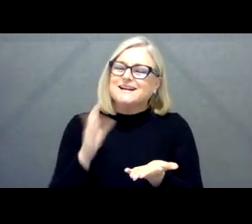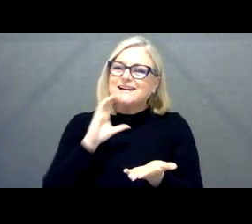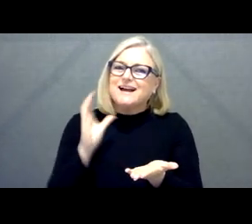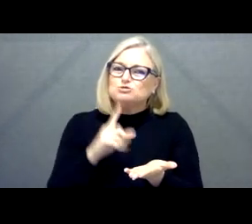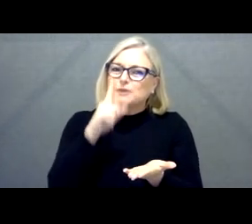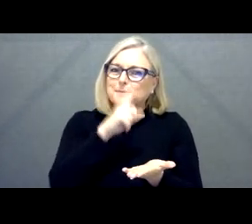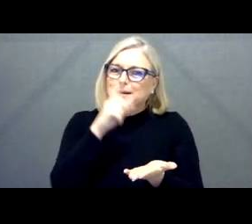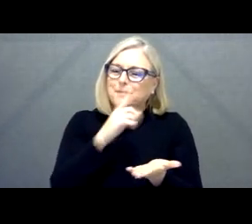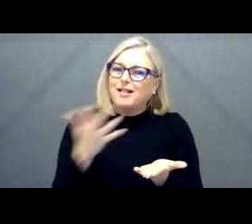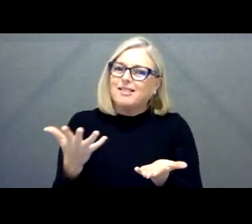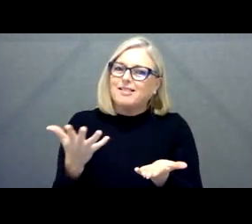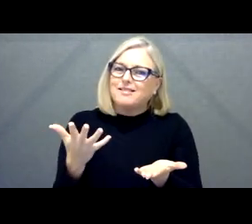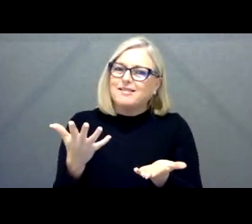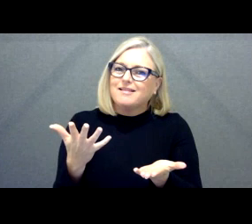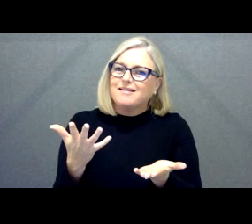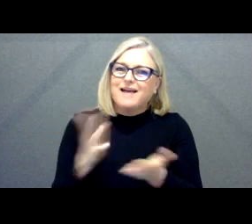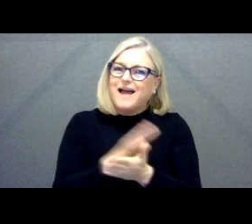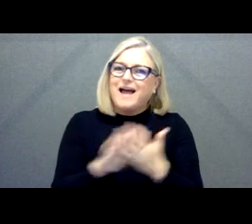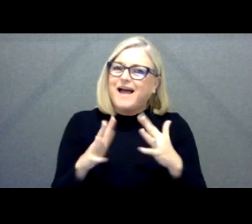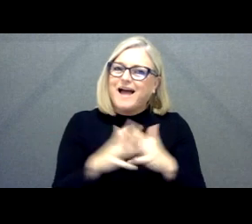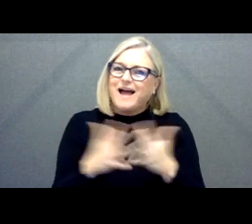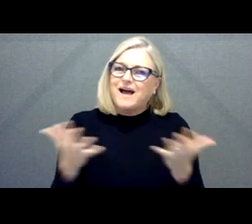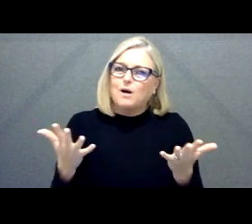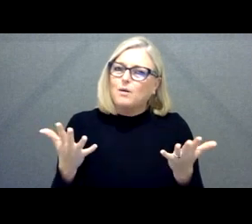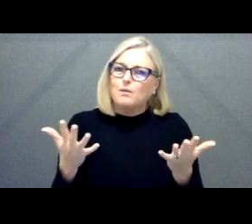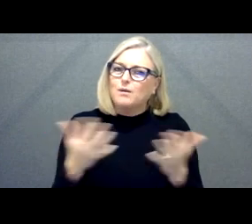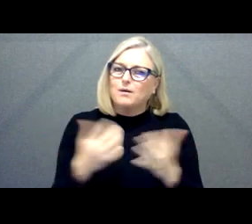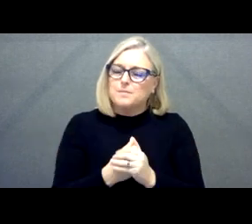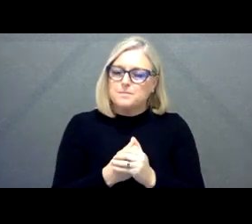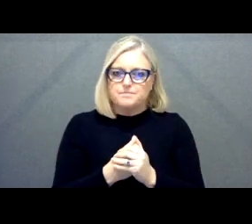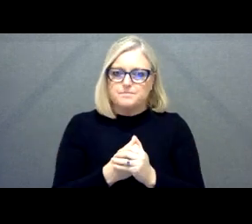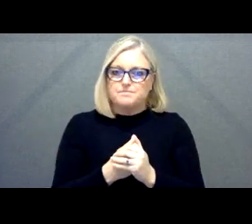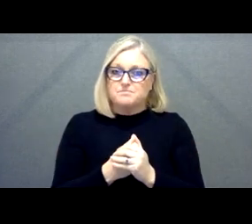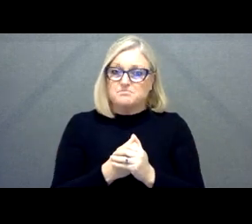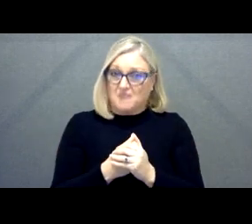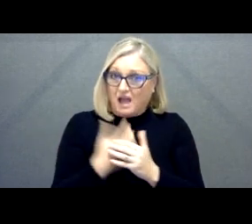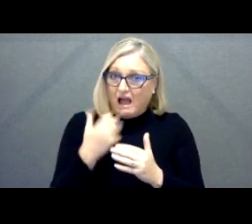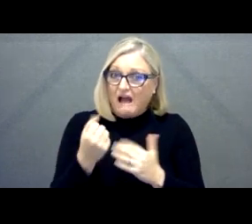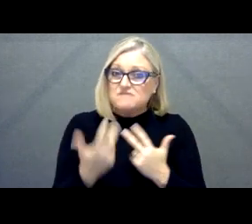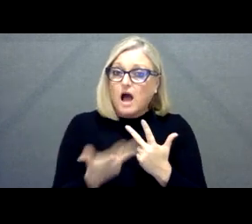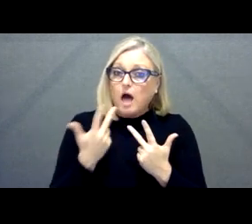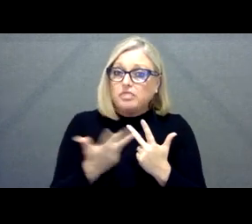and the location of the Court Link um assistance are there any examples of regional people being